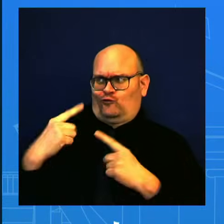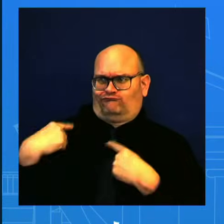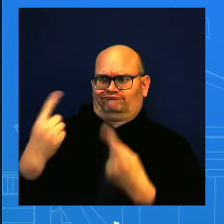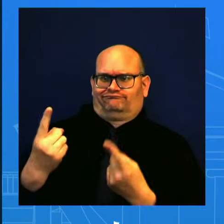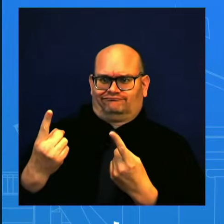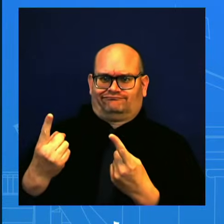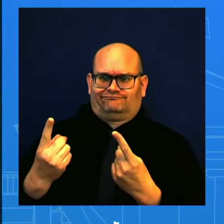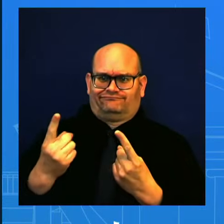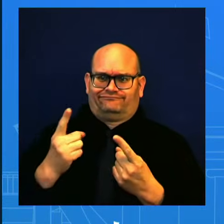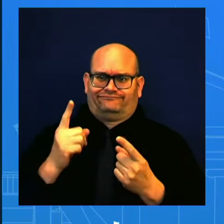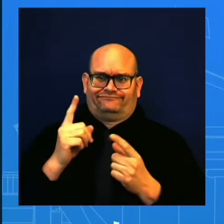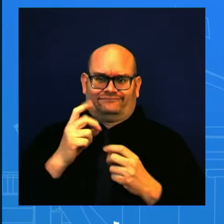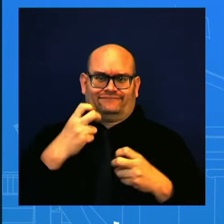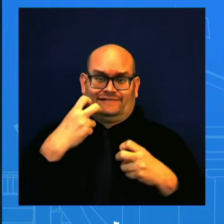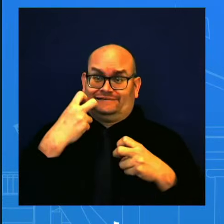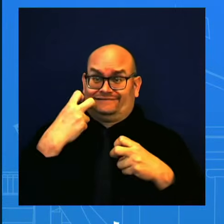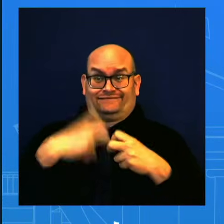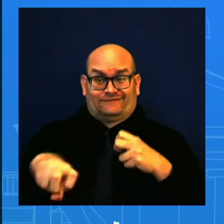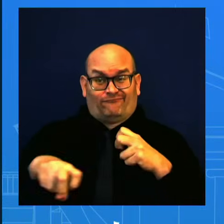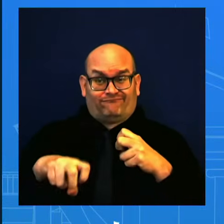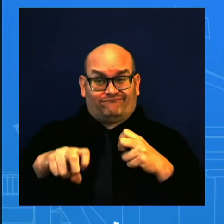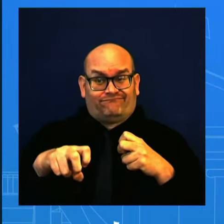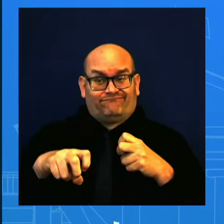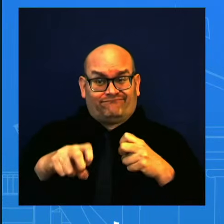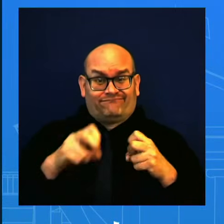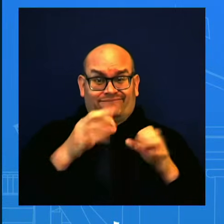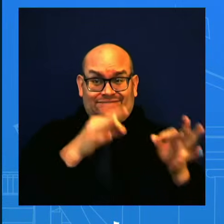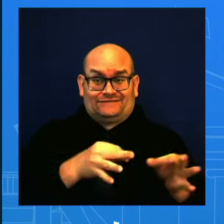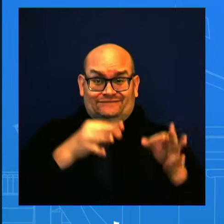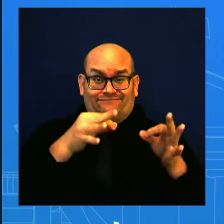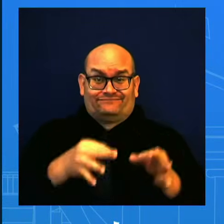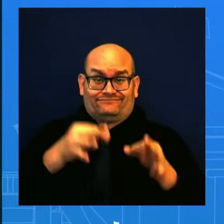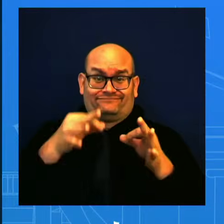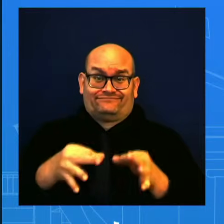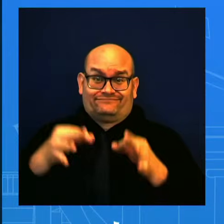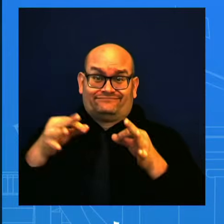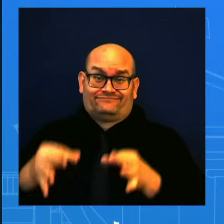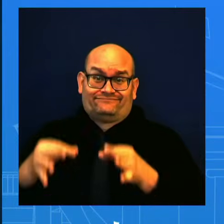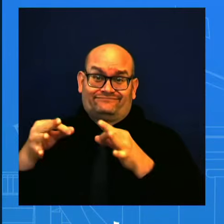You think about inflation, it's down by 2.5 percent. And the stock market is more than 35 percent